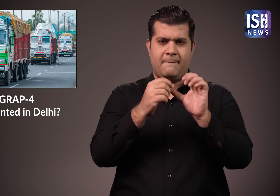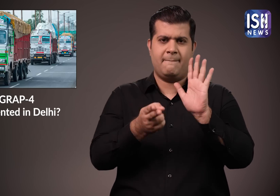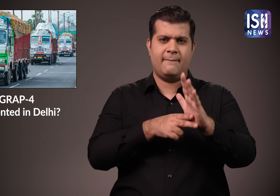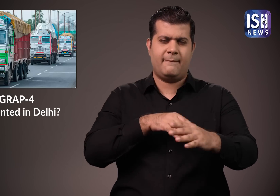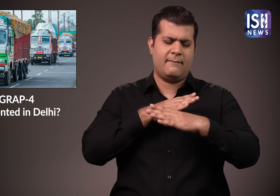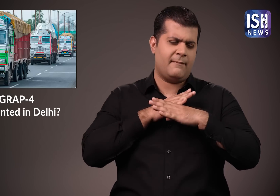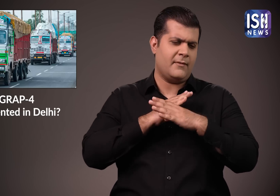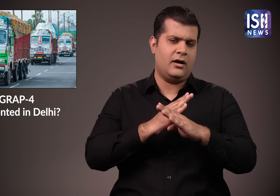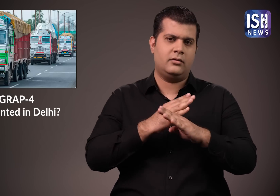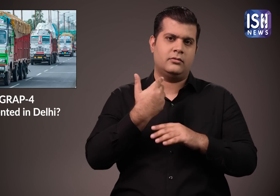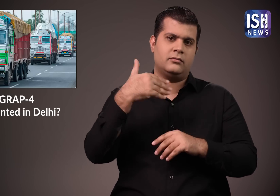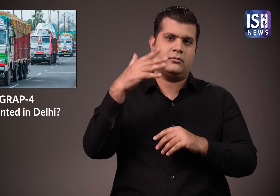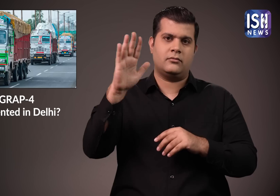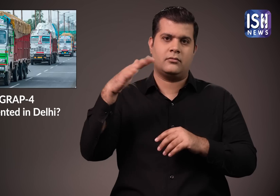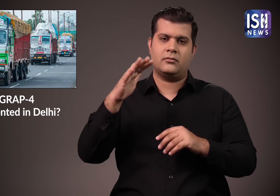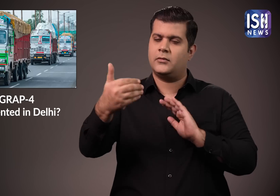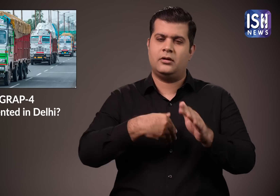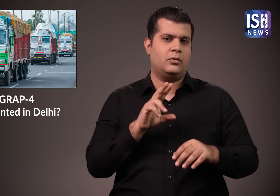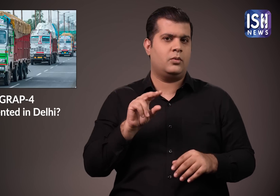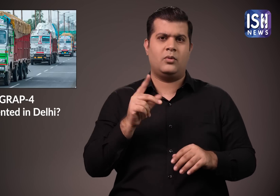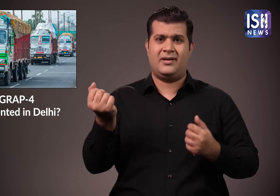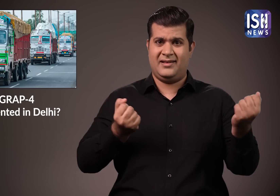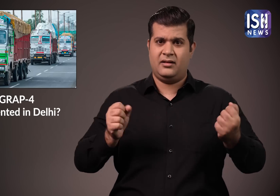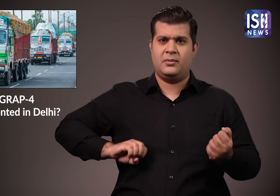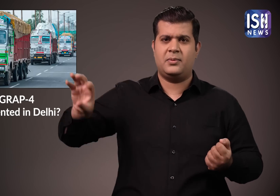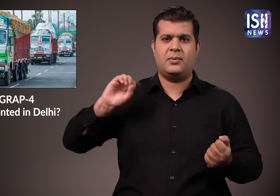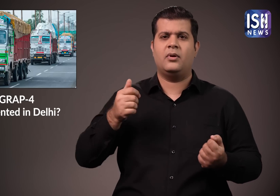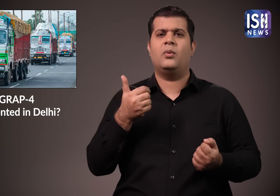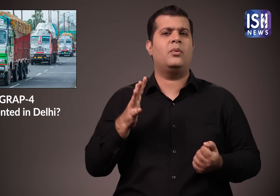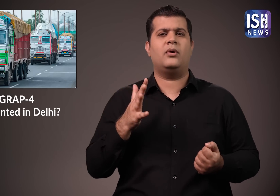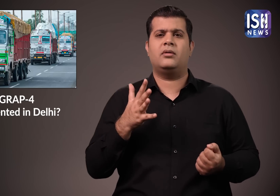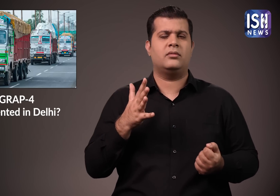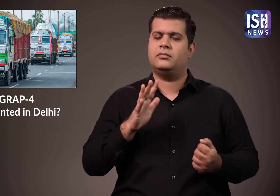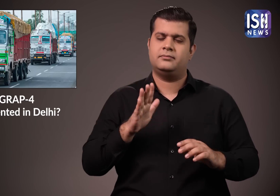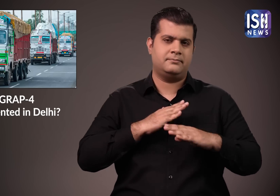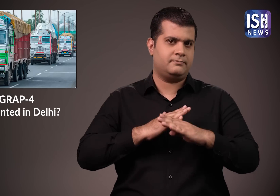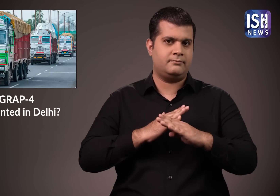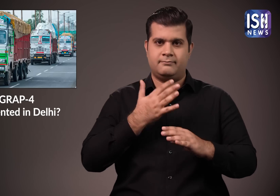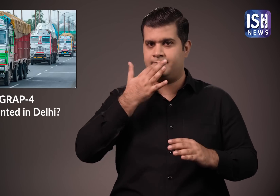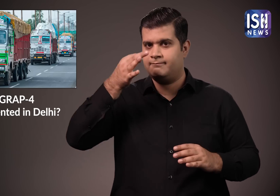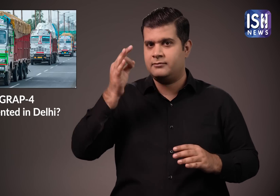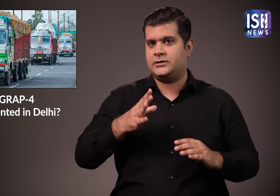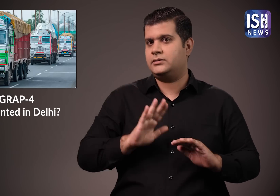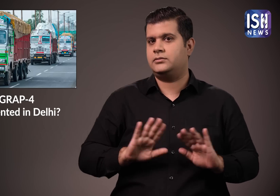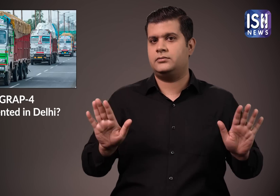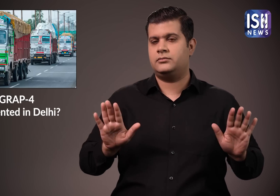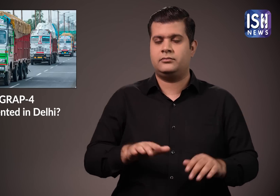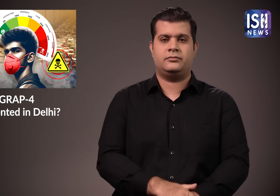They have been completely banned because of the emissions from trucks.